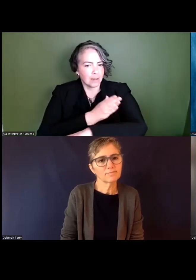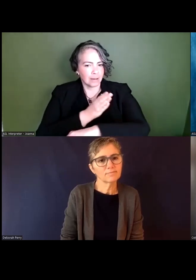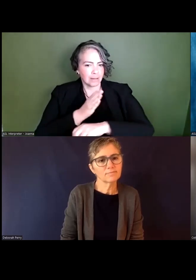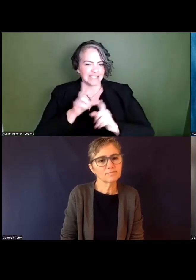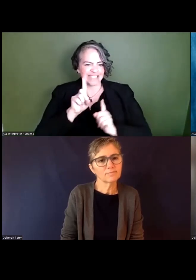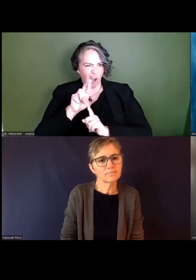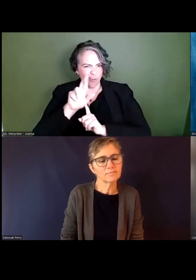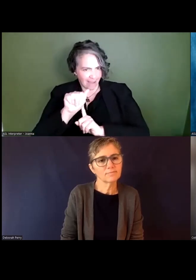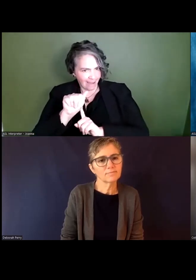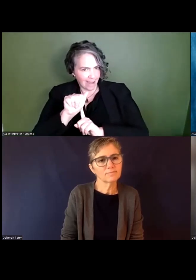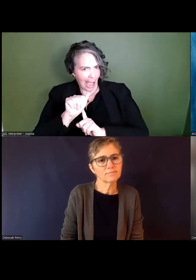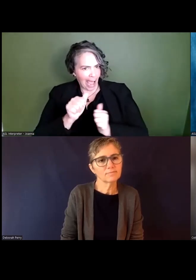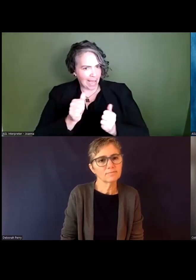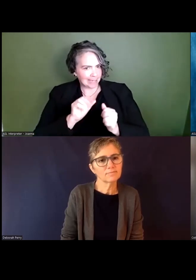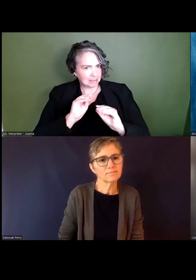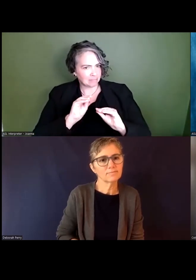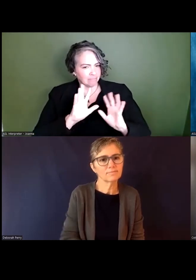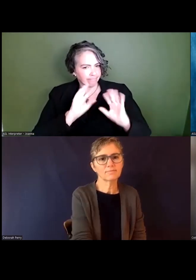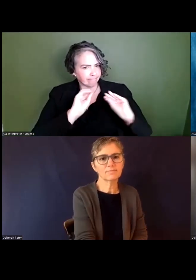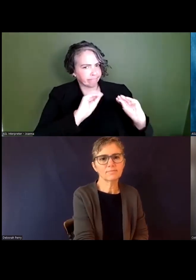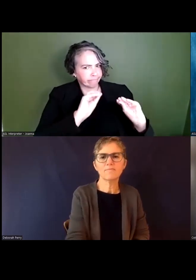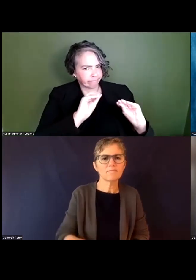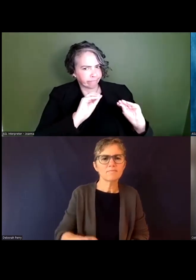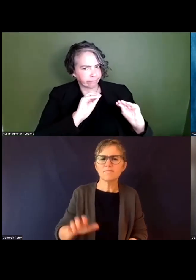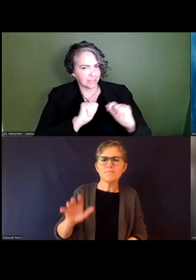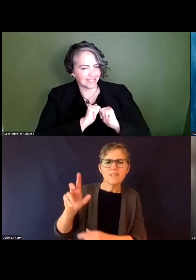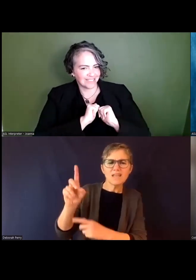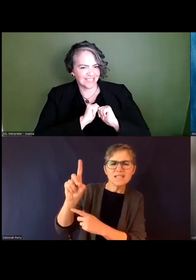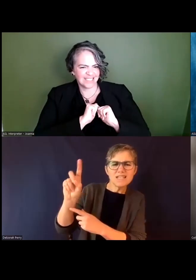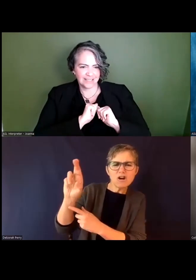little bit of, I think, stigmatization. What is DRA again, Scott?